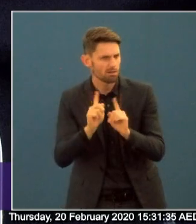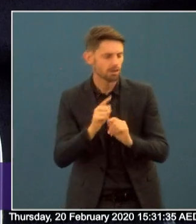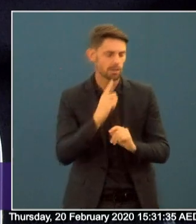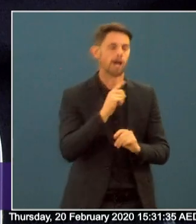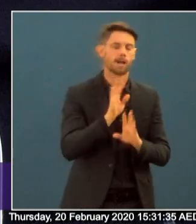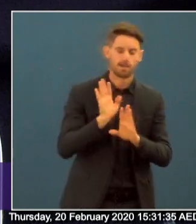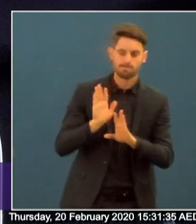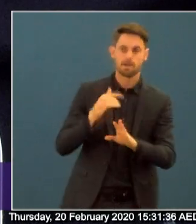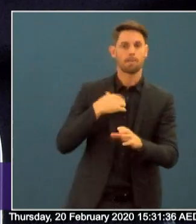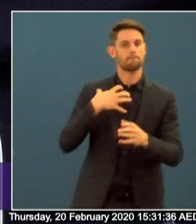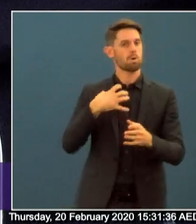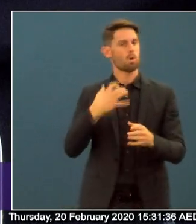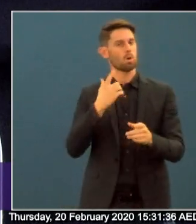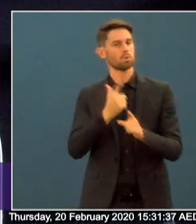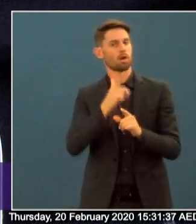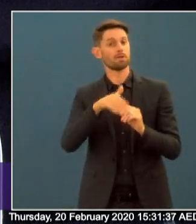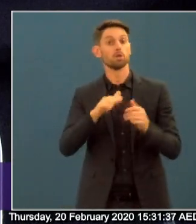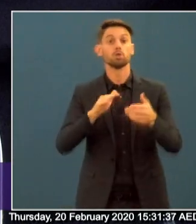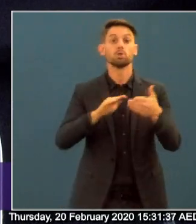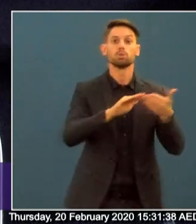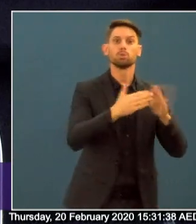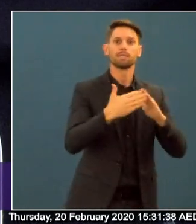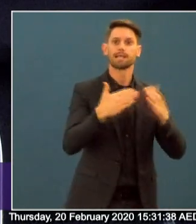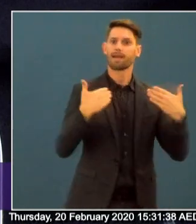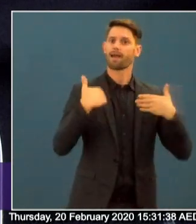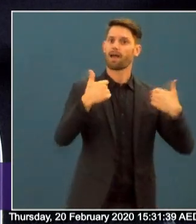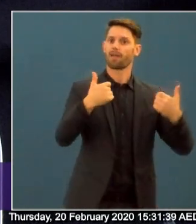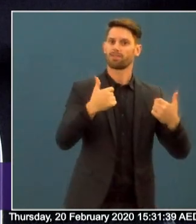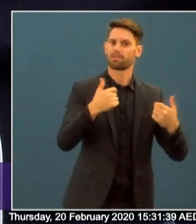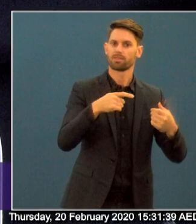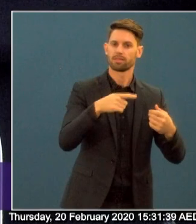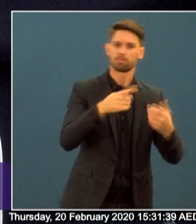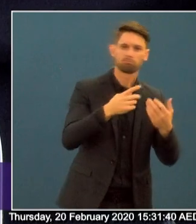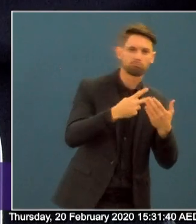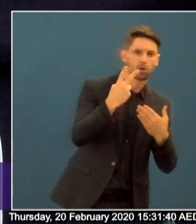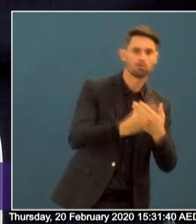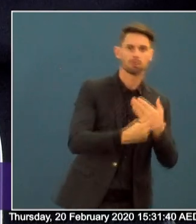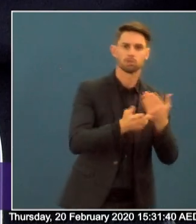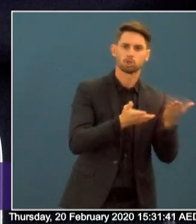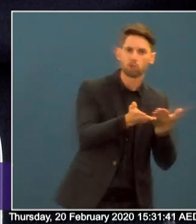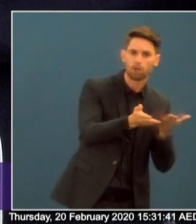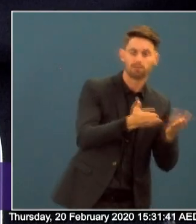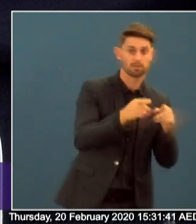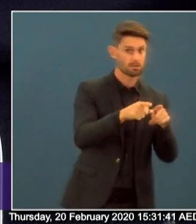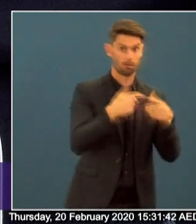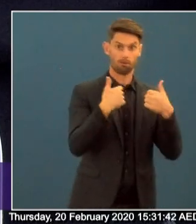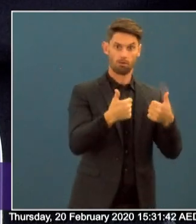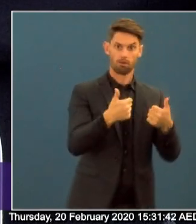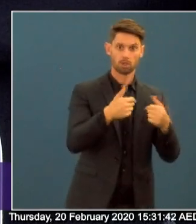some of the community-based health care where a great — there's greater access for younger children